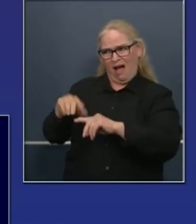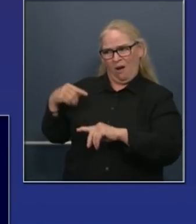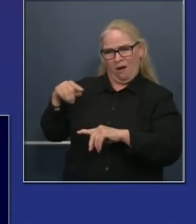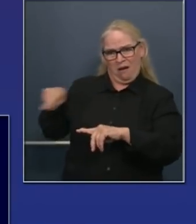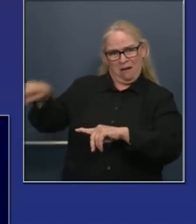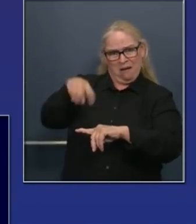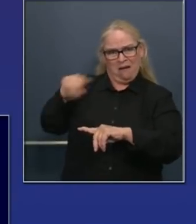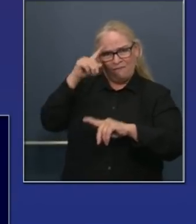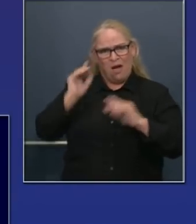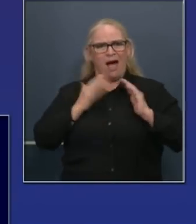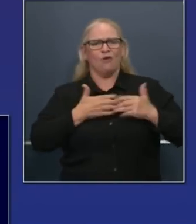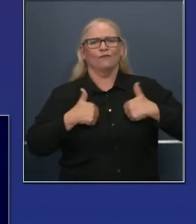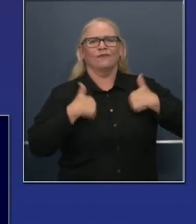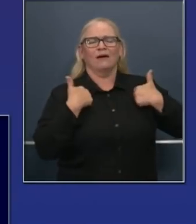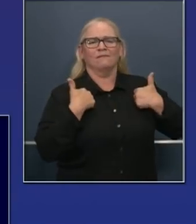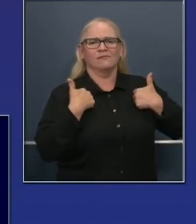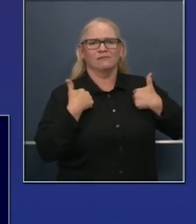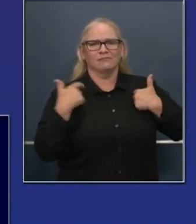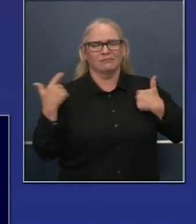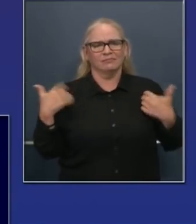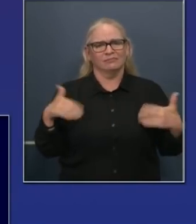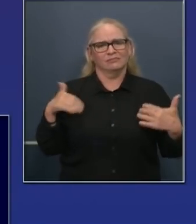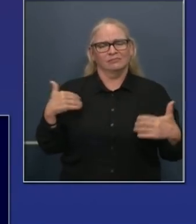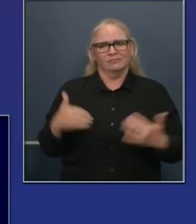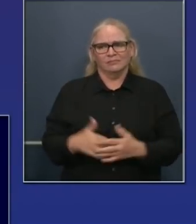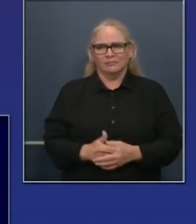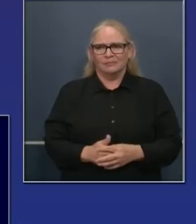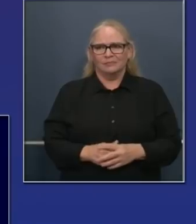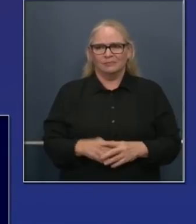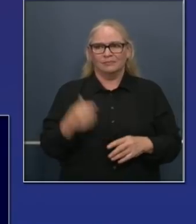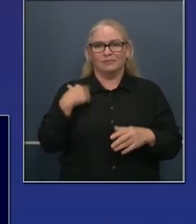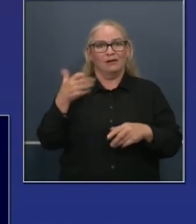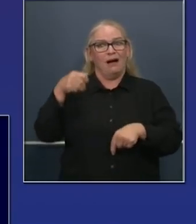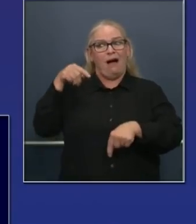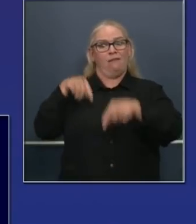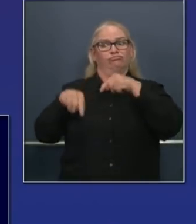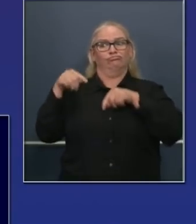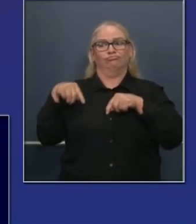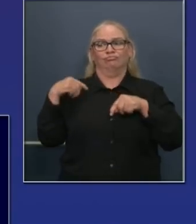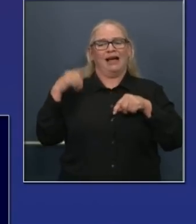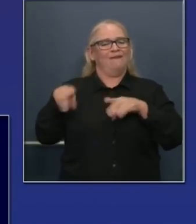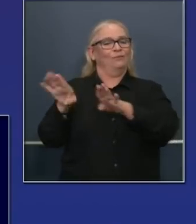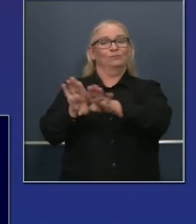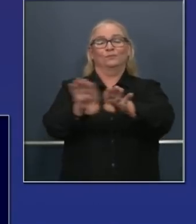AND MORE AND PROTECT THESE ESSENTIAL WORKERS WE HAVE COME